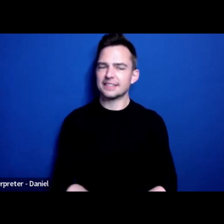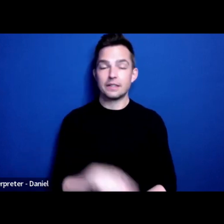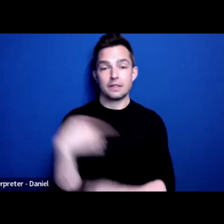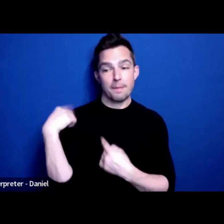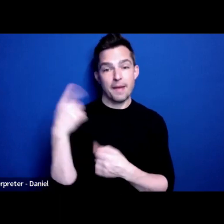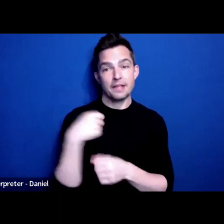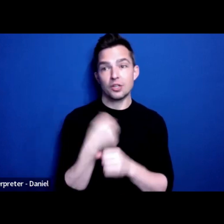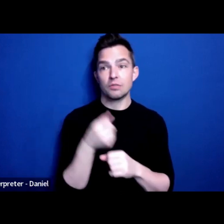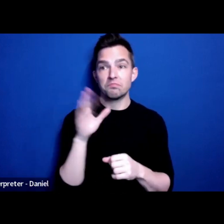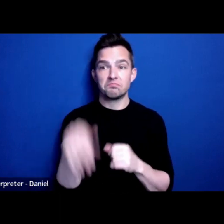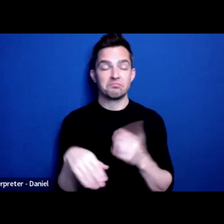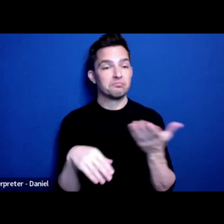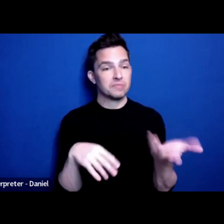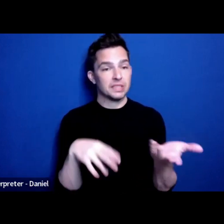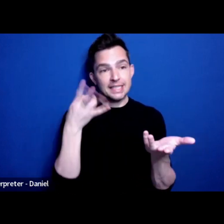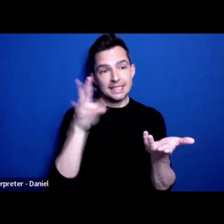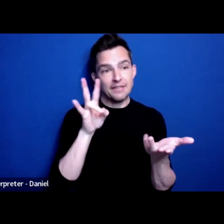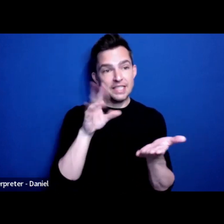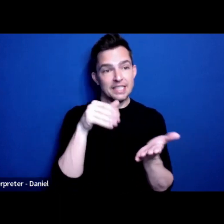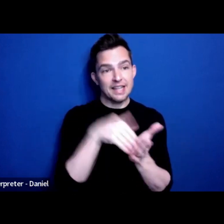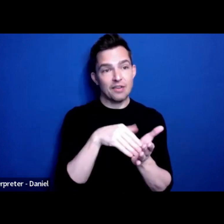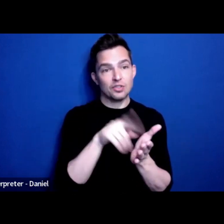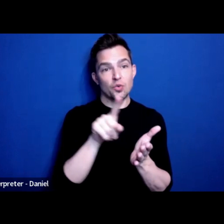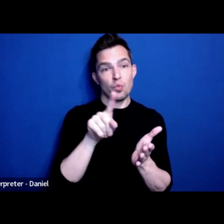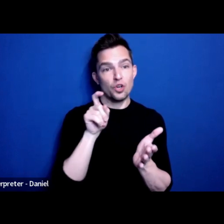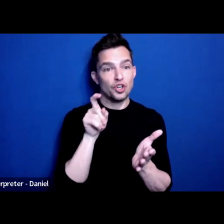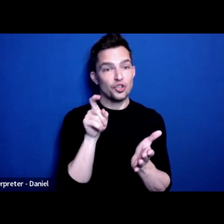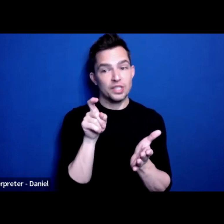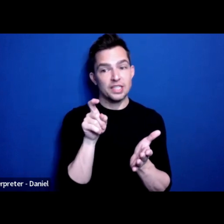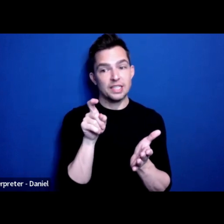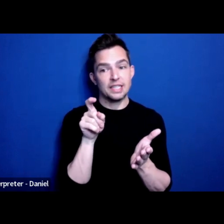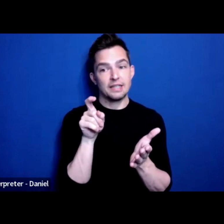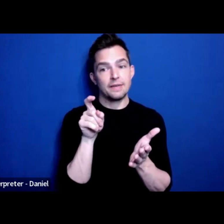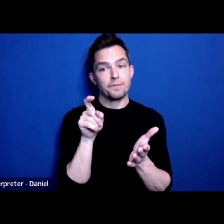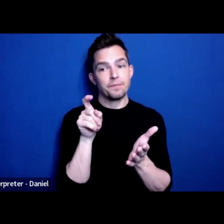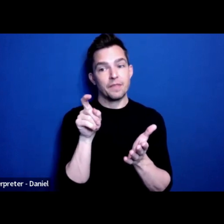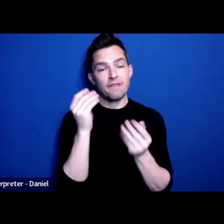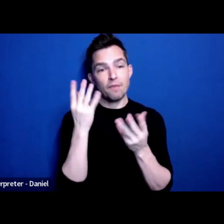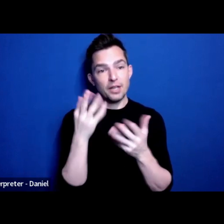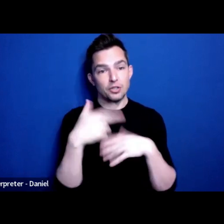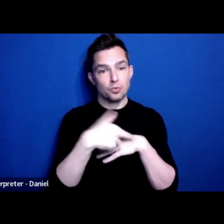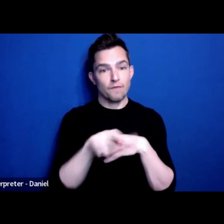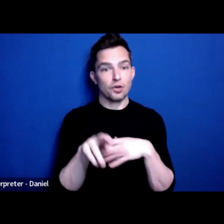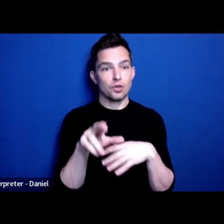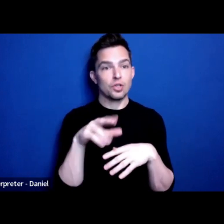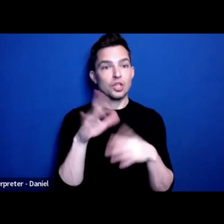there's been 17,100, informational, and referral contacts, contacts in the last